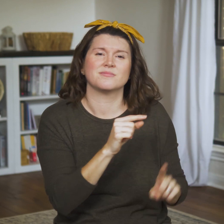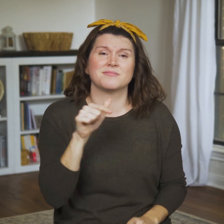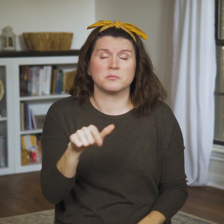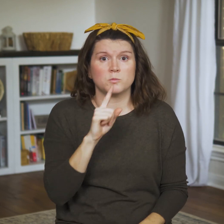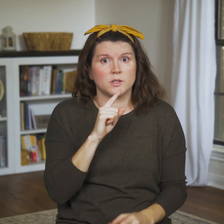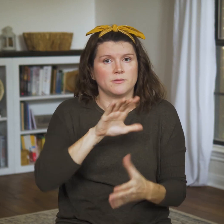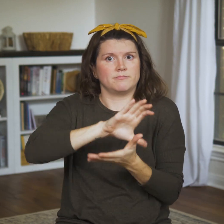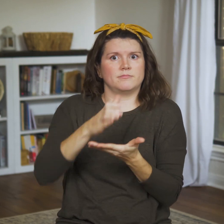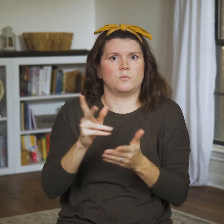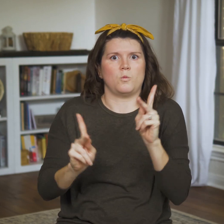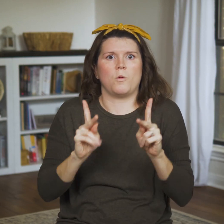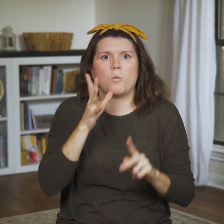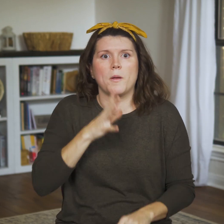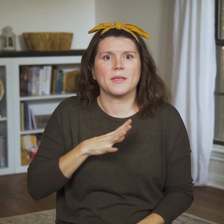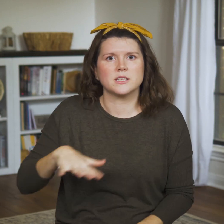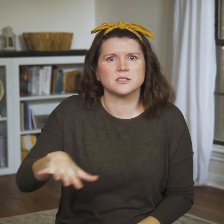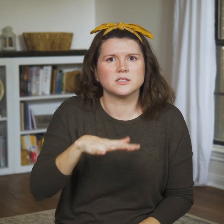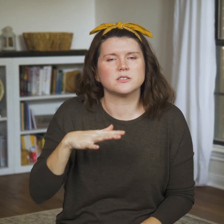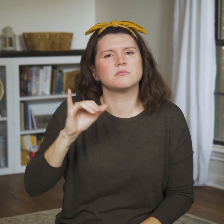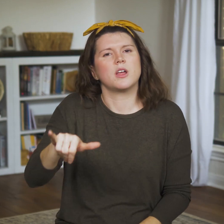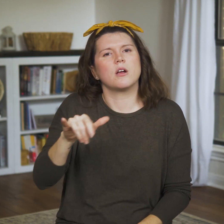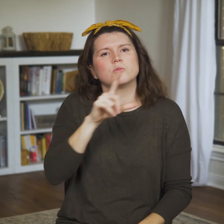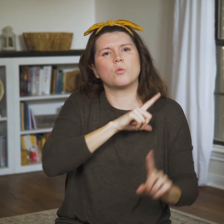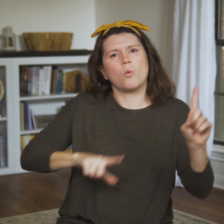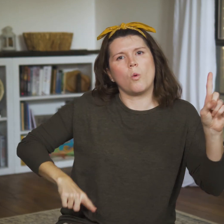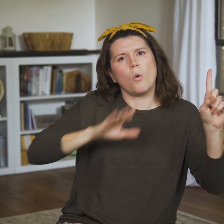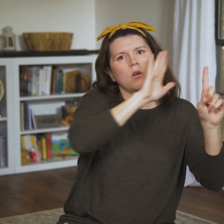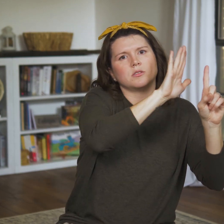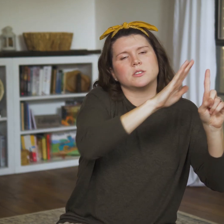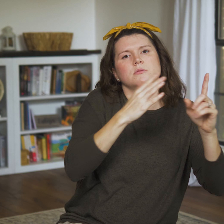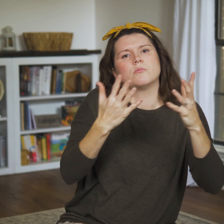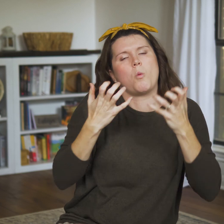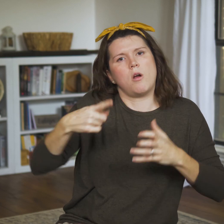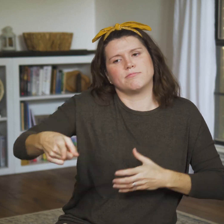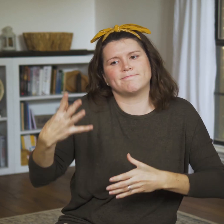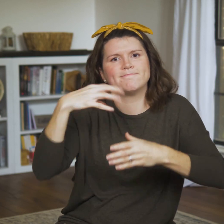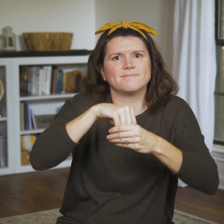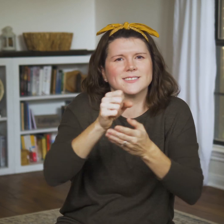They also took 32,000 virgin women from the land.